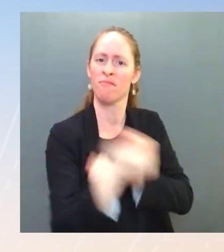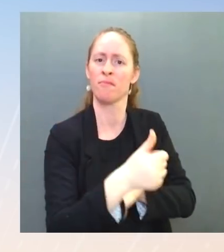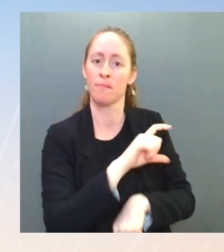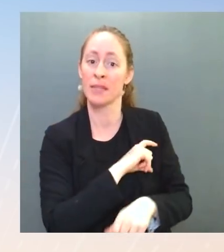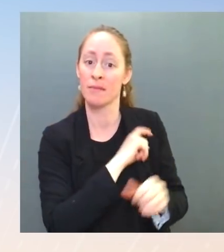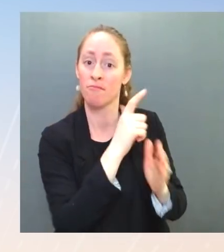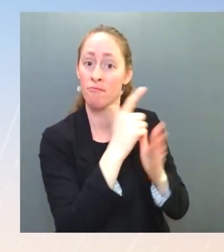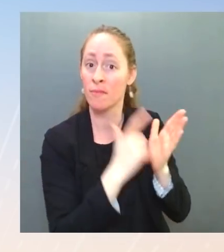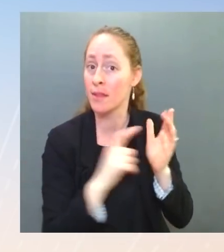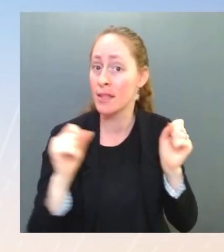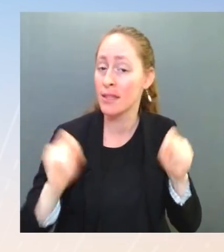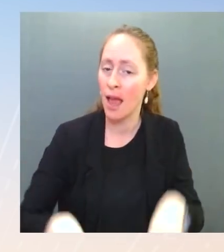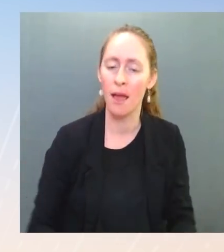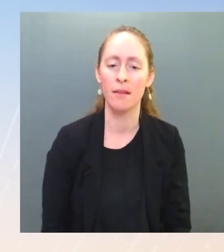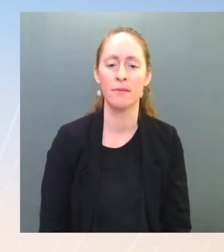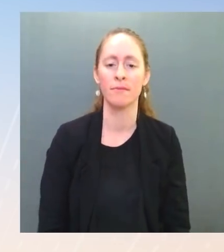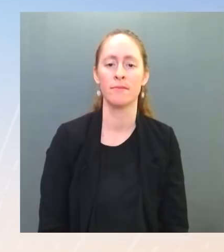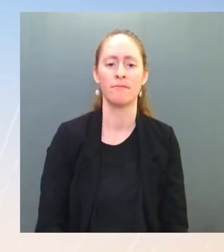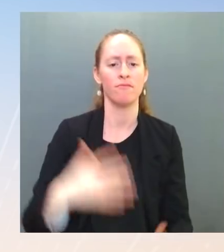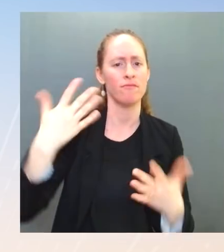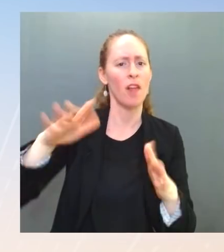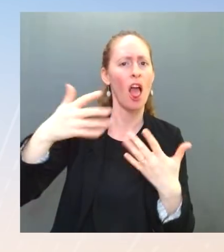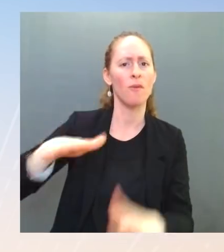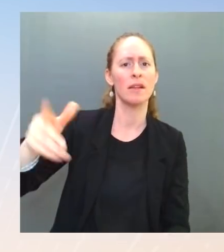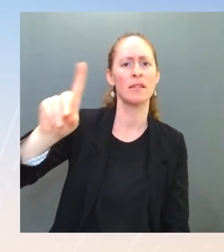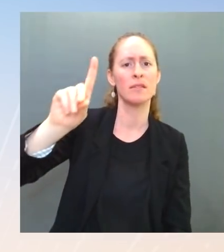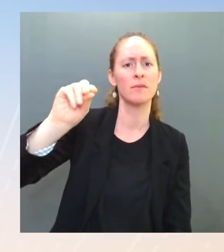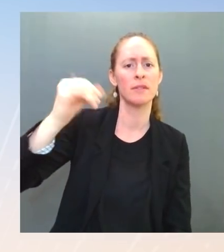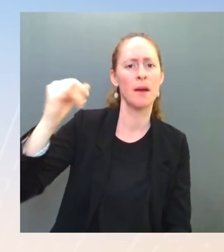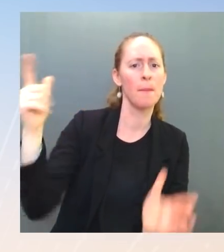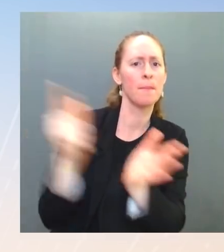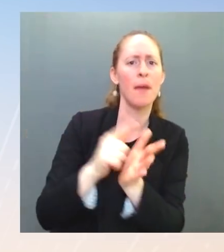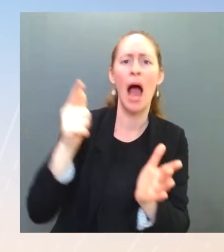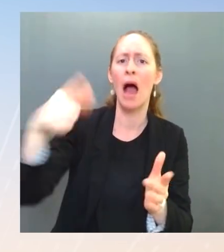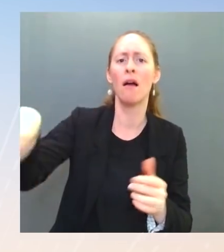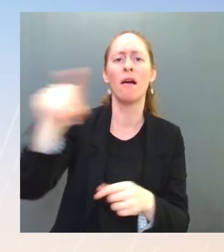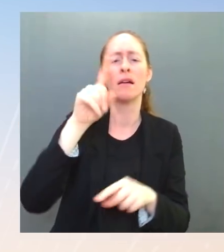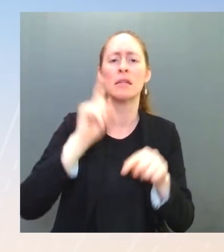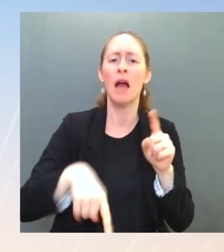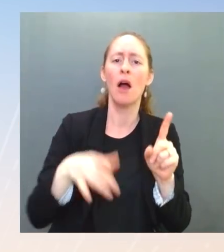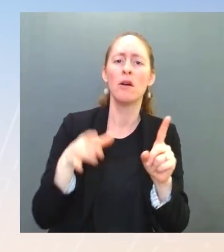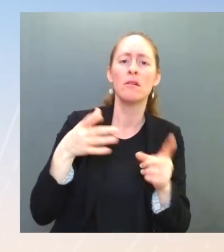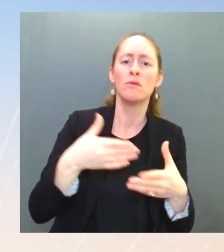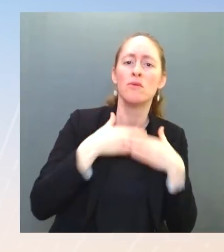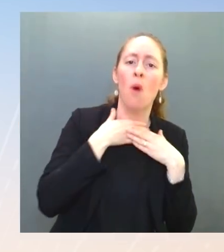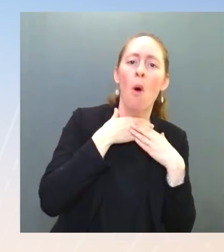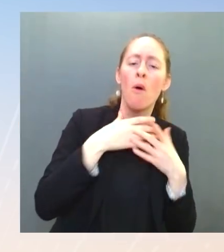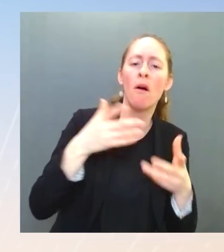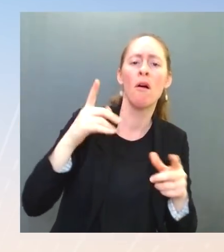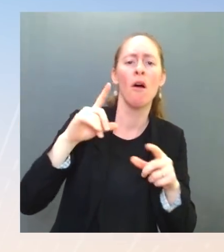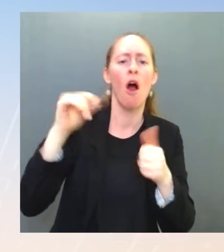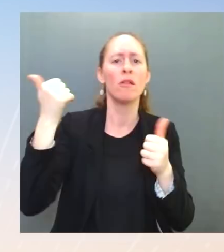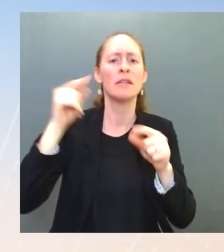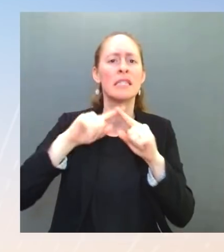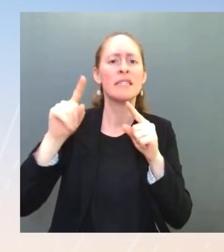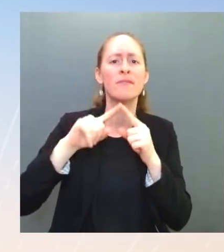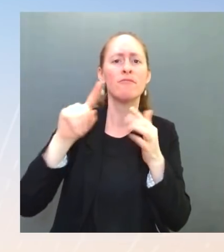to do from the federal government. But in order to make reforms impactful over the long term,